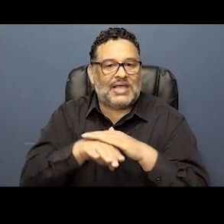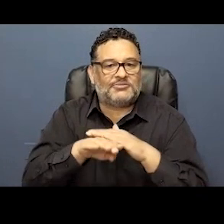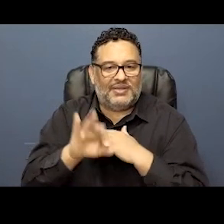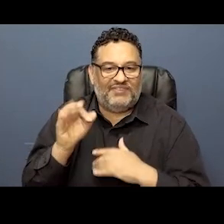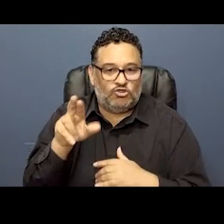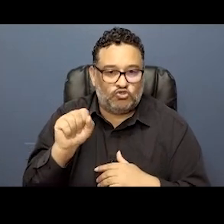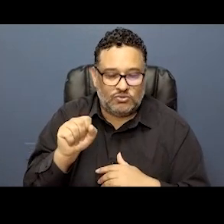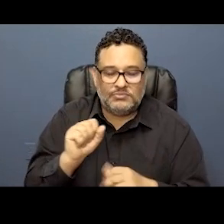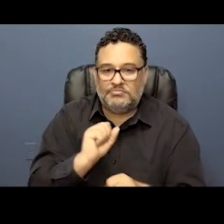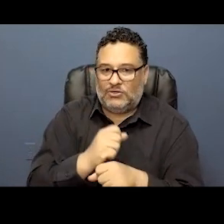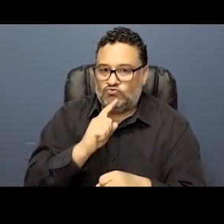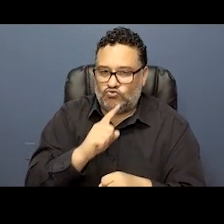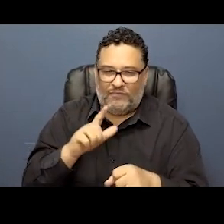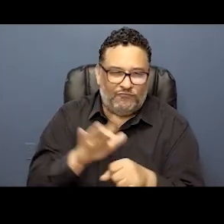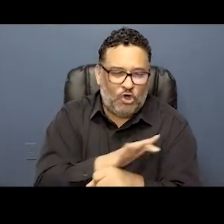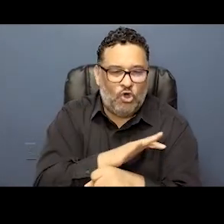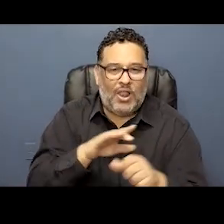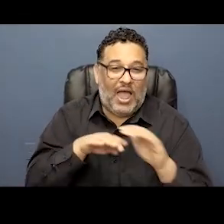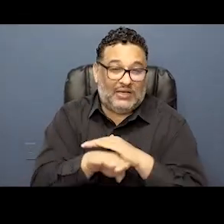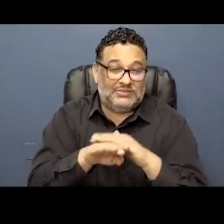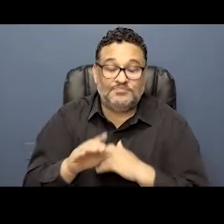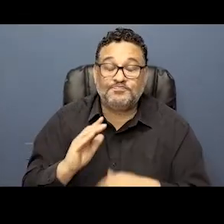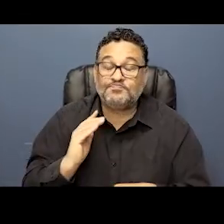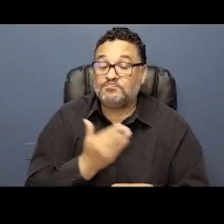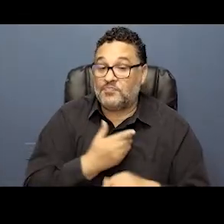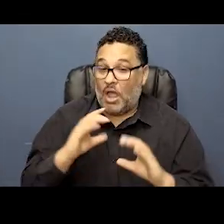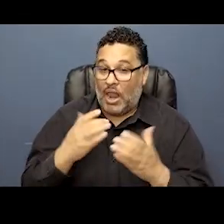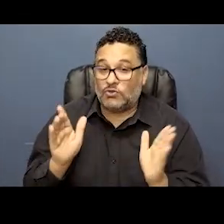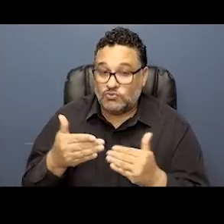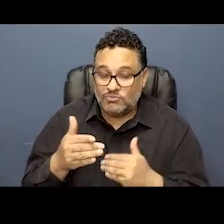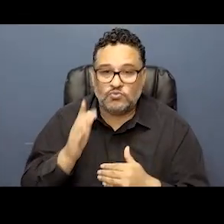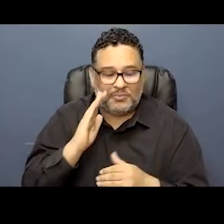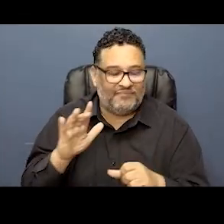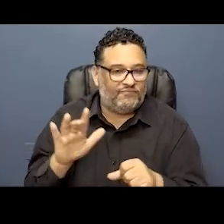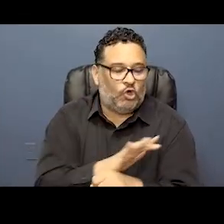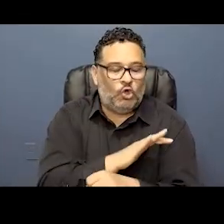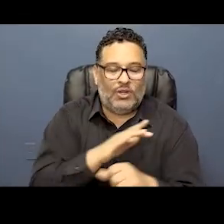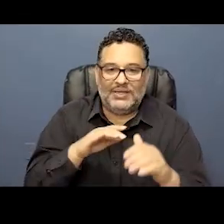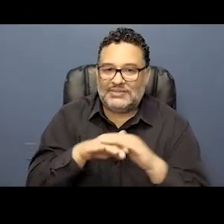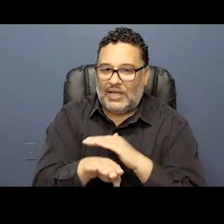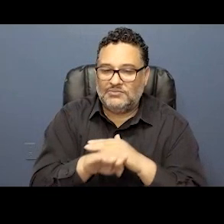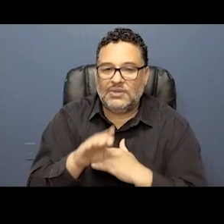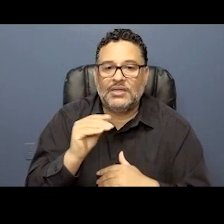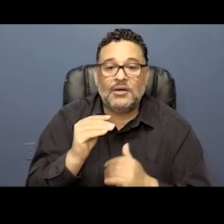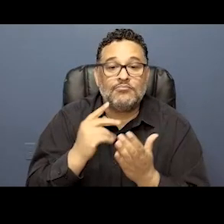program participants will be given opportunities to request accommodations and specific needs for